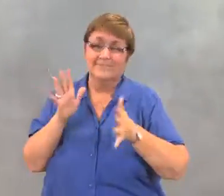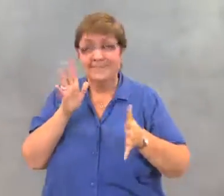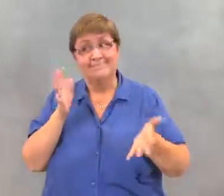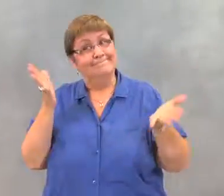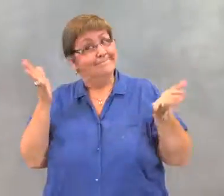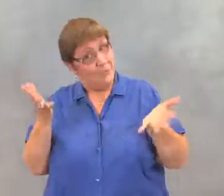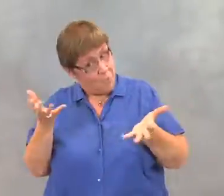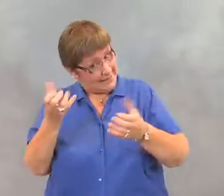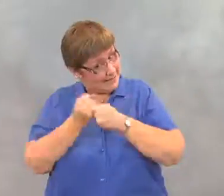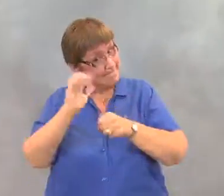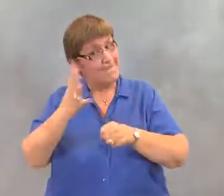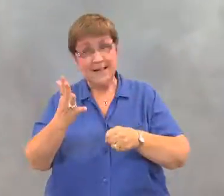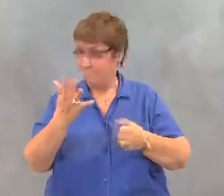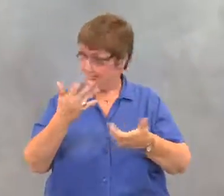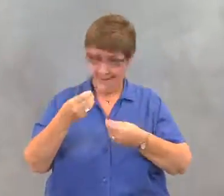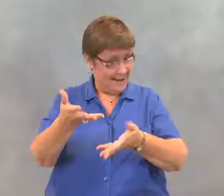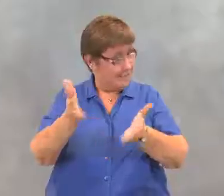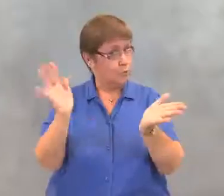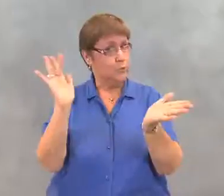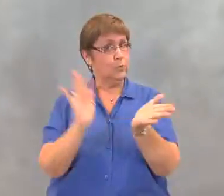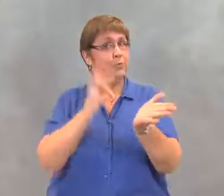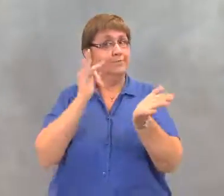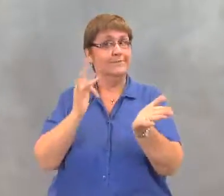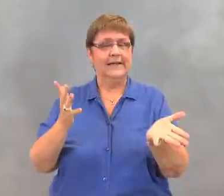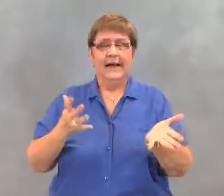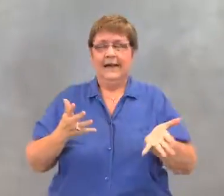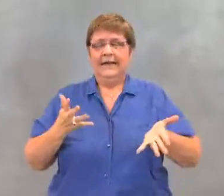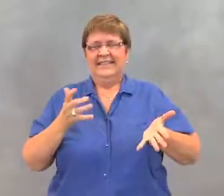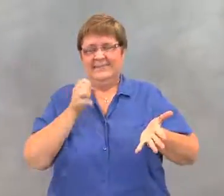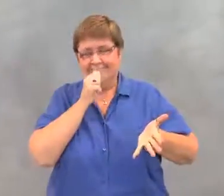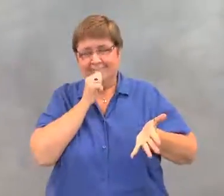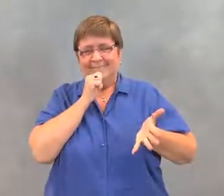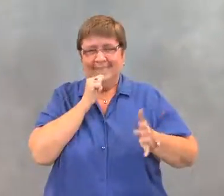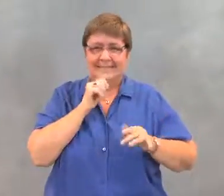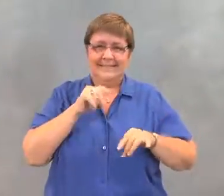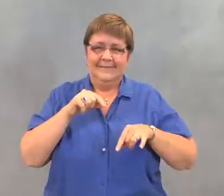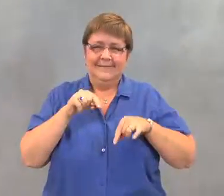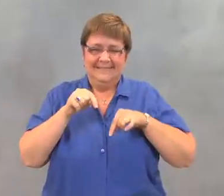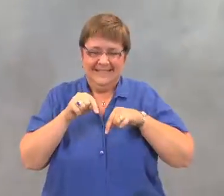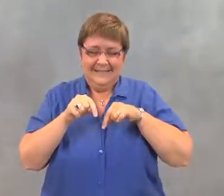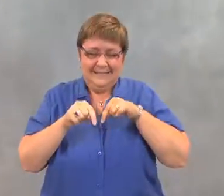She said, "You want the $5, then you go get it!"